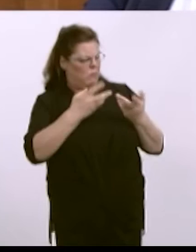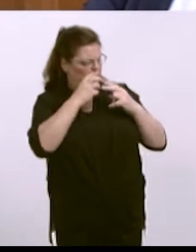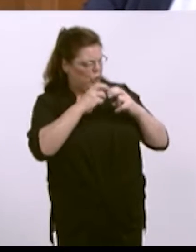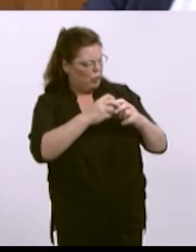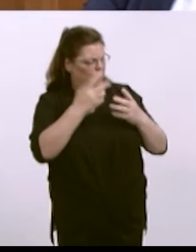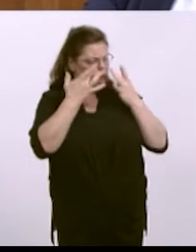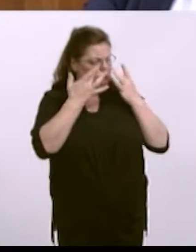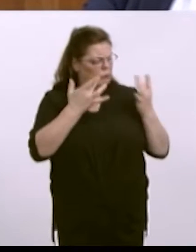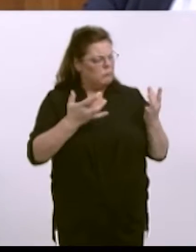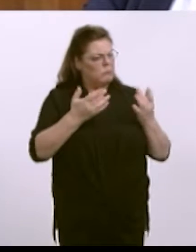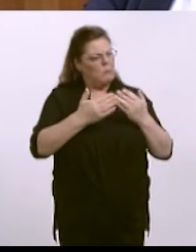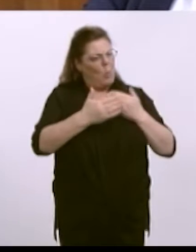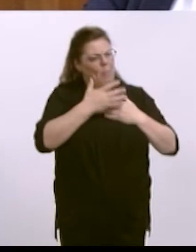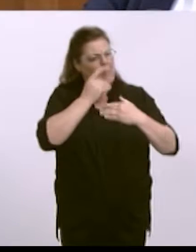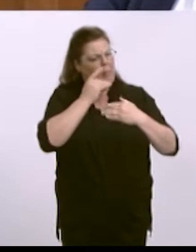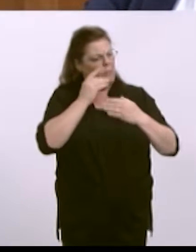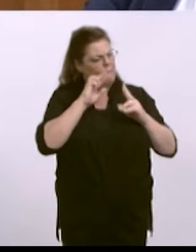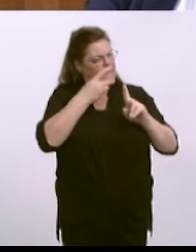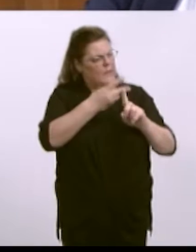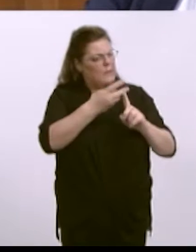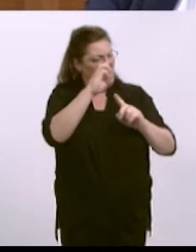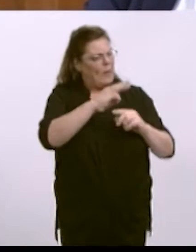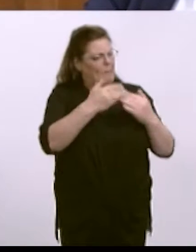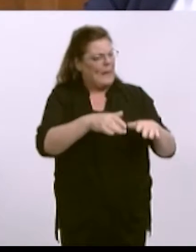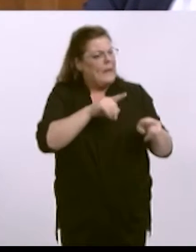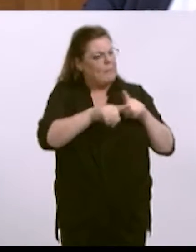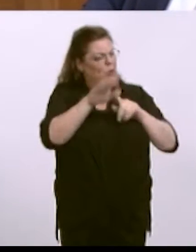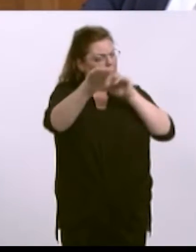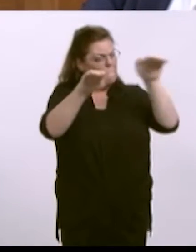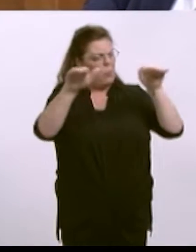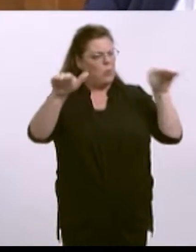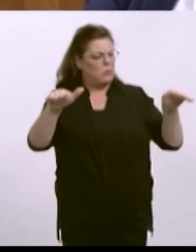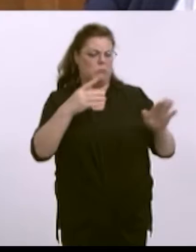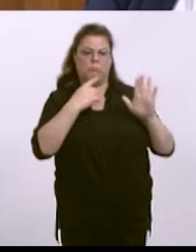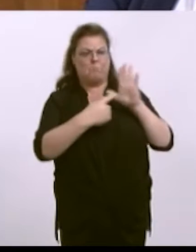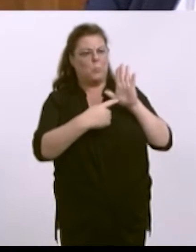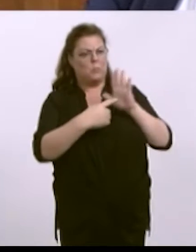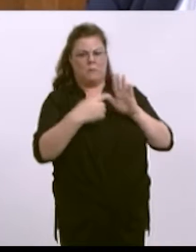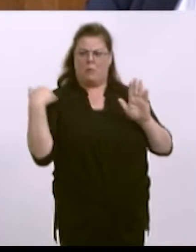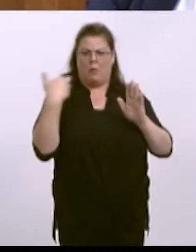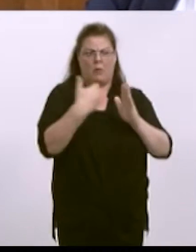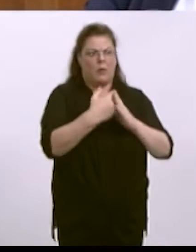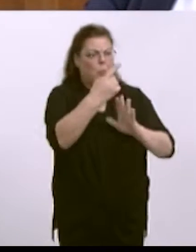are visiting Wales from abroad. Thatís been quite significant over the past year. We market